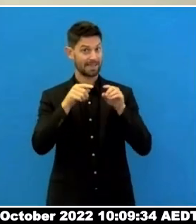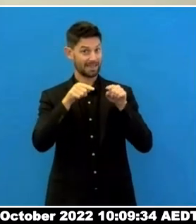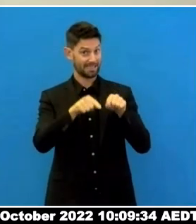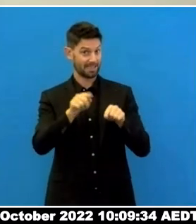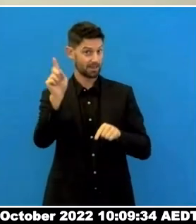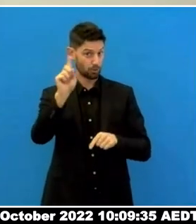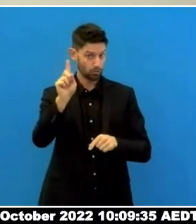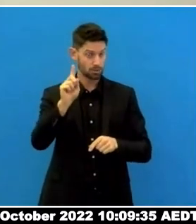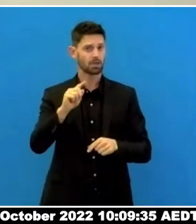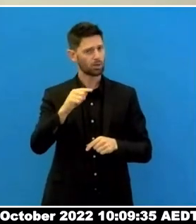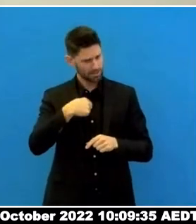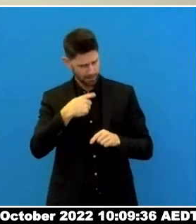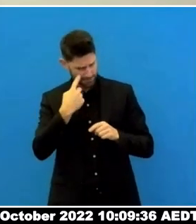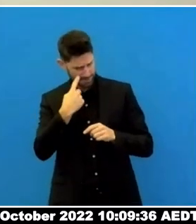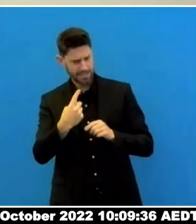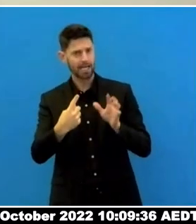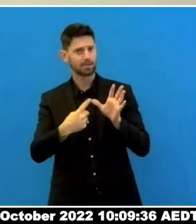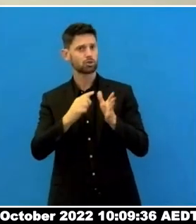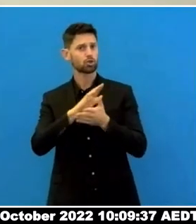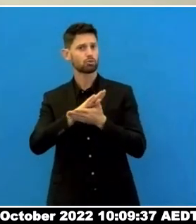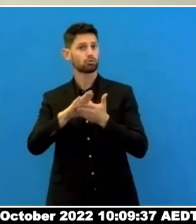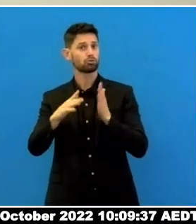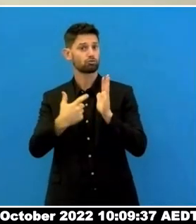the Human Rights Commission will emphasise intersectionality